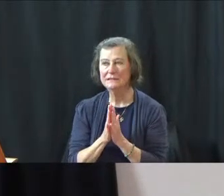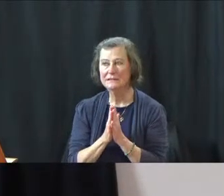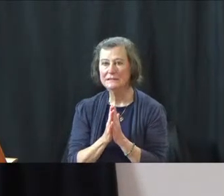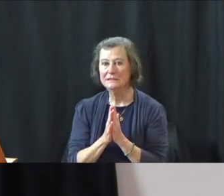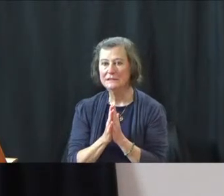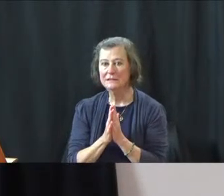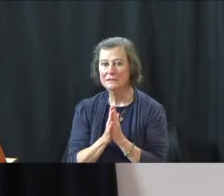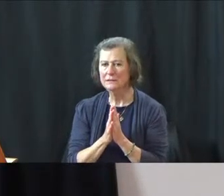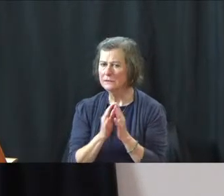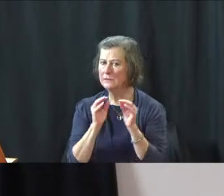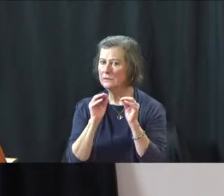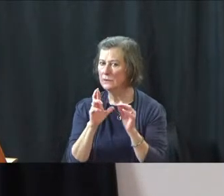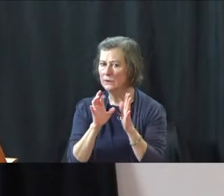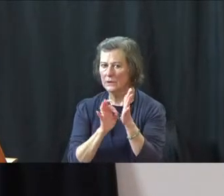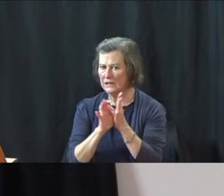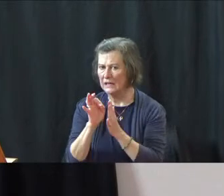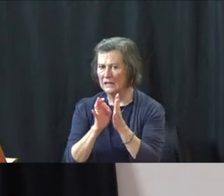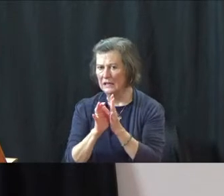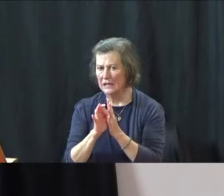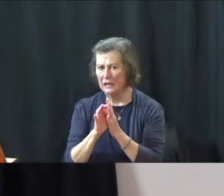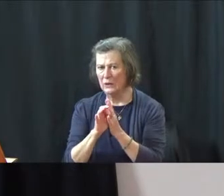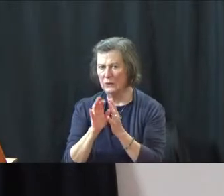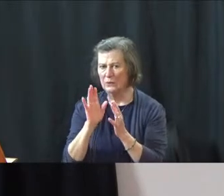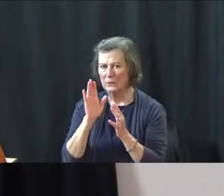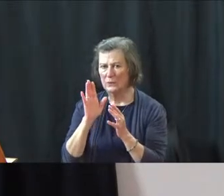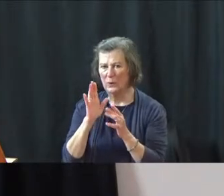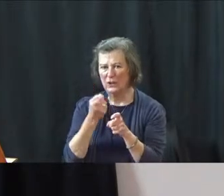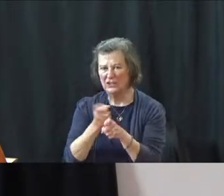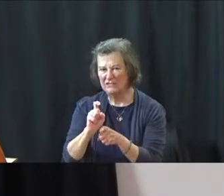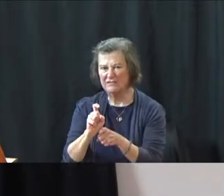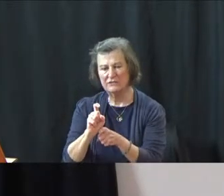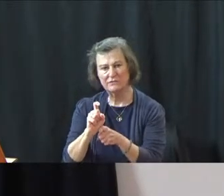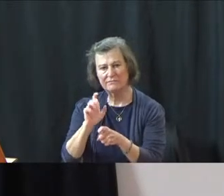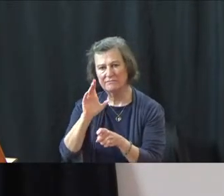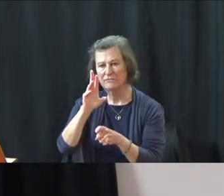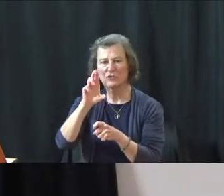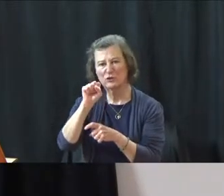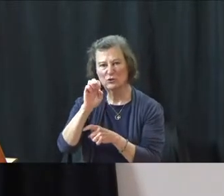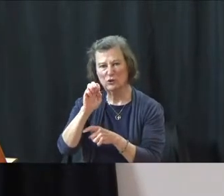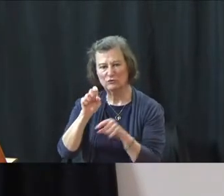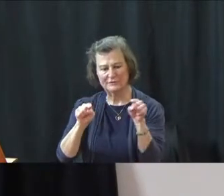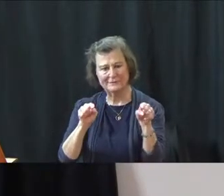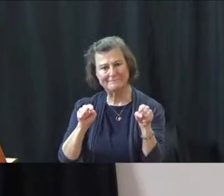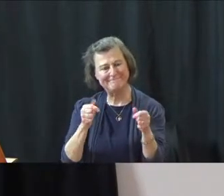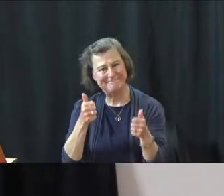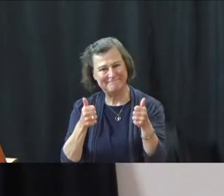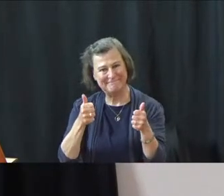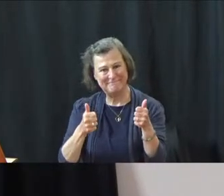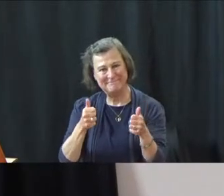Or will you count your curses?